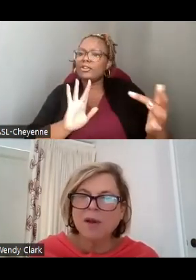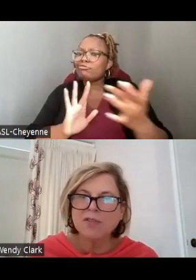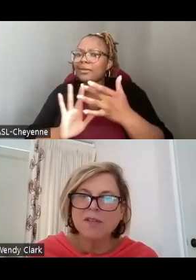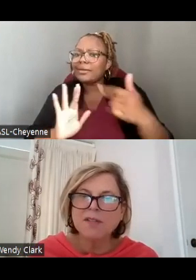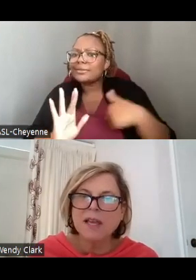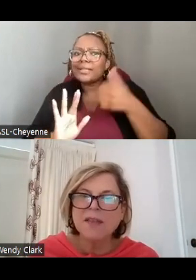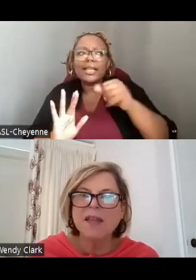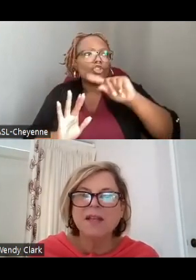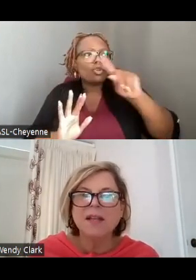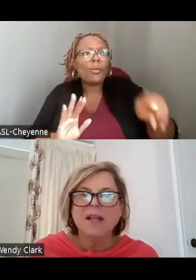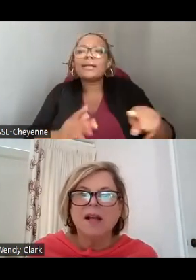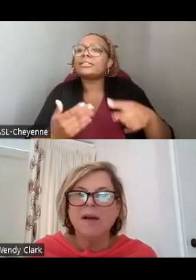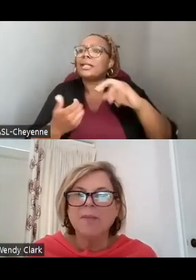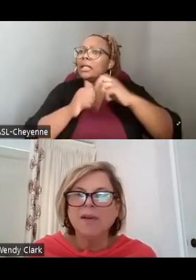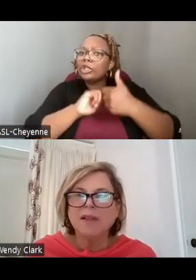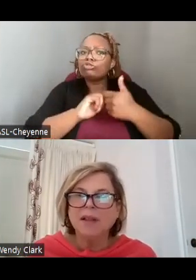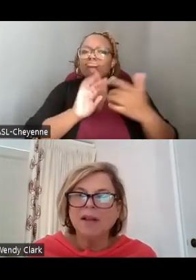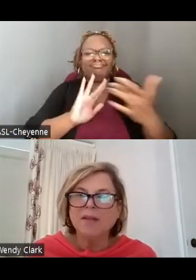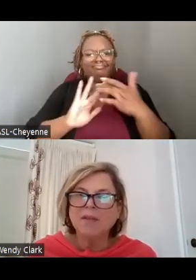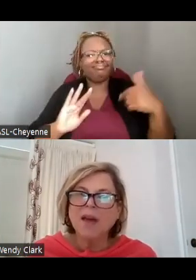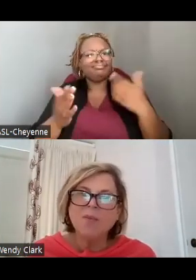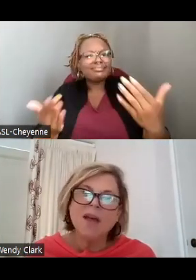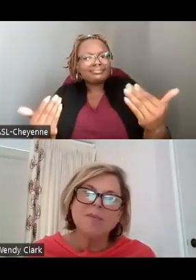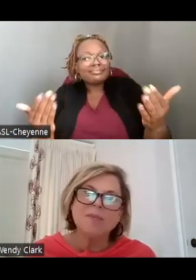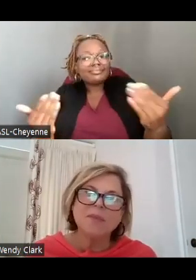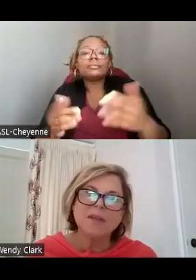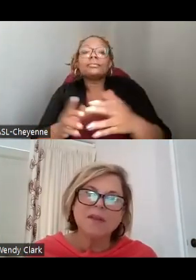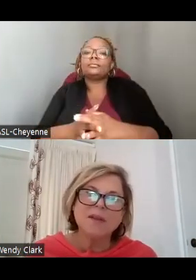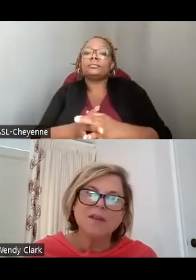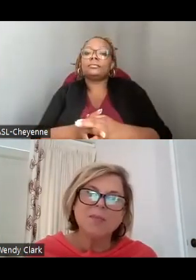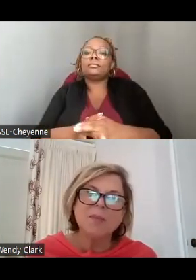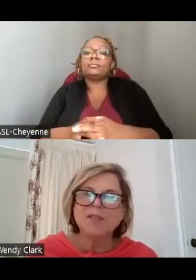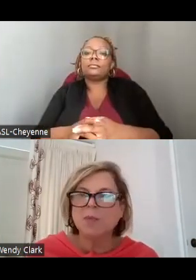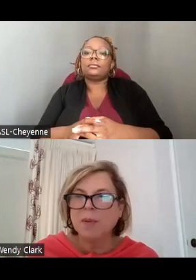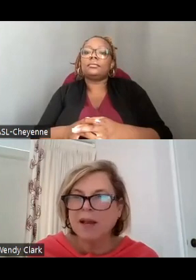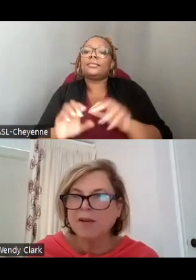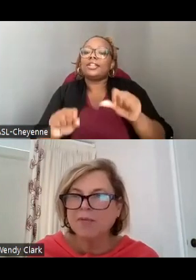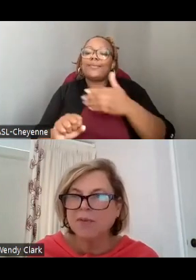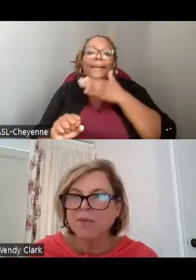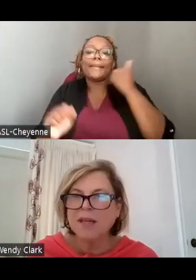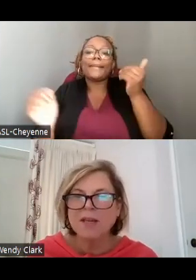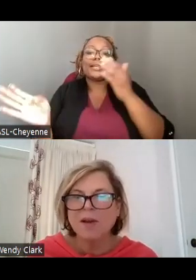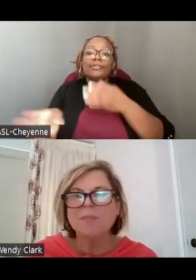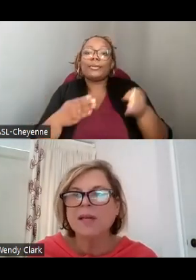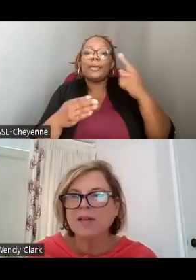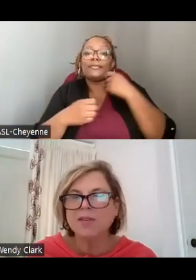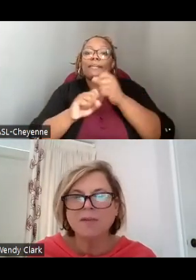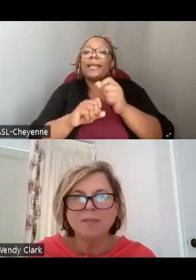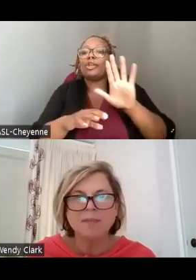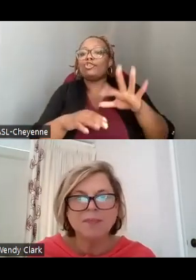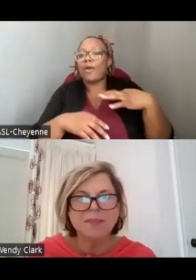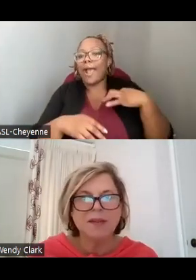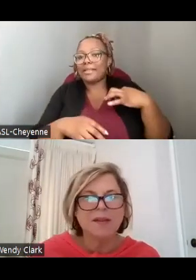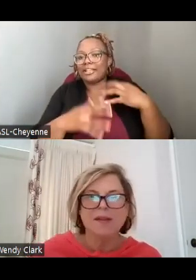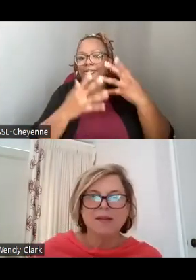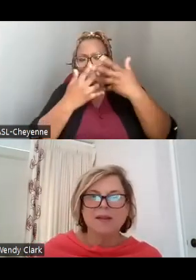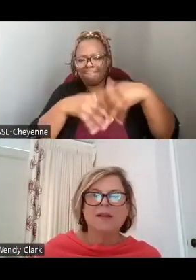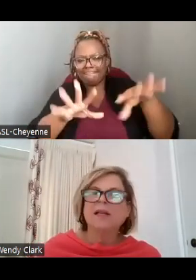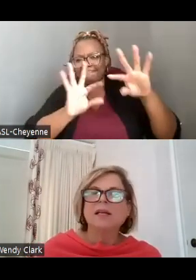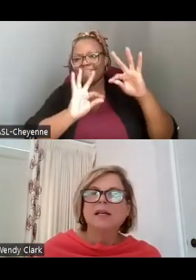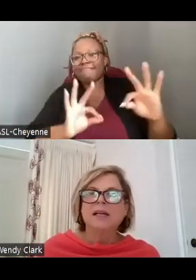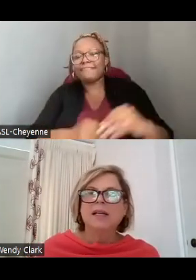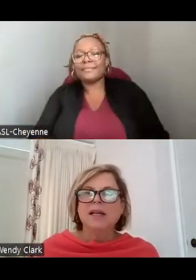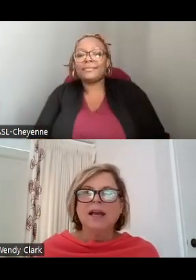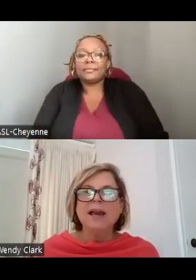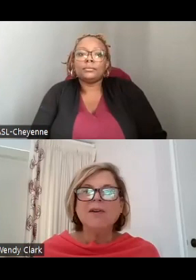QUESTIONS AND THEN THAT WAY YOU'LL BE BEST PREPARED FOR MAKING YOUR APPLICATION.